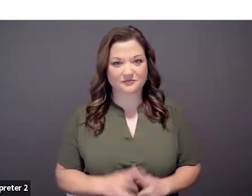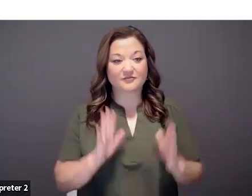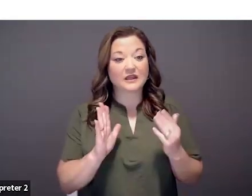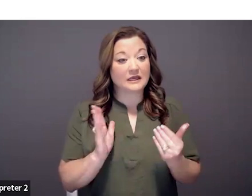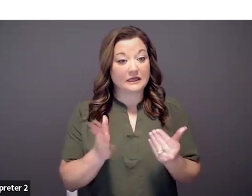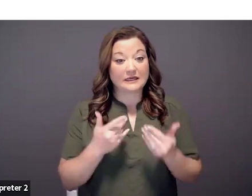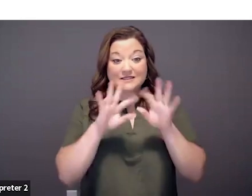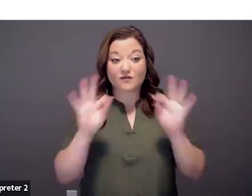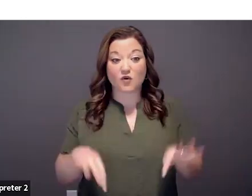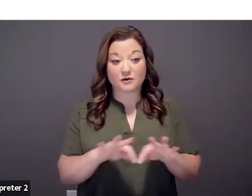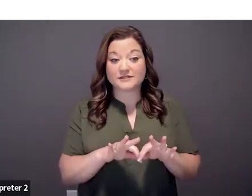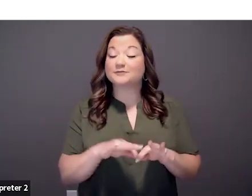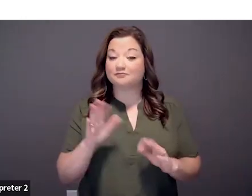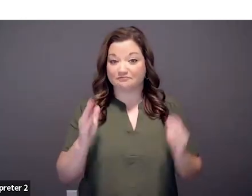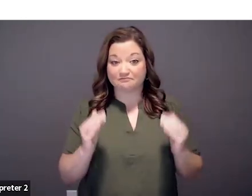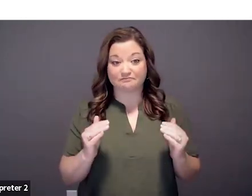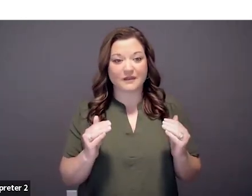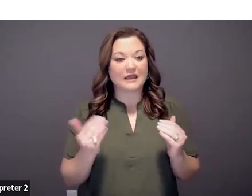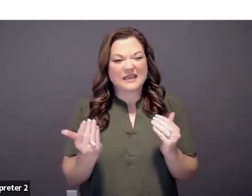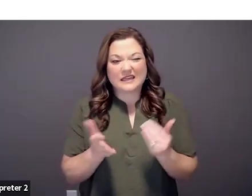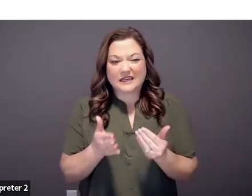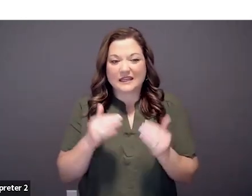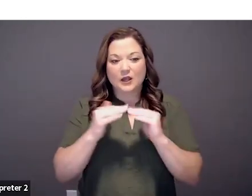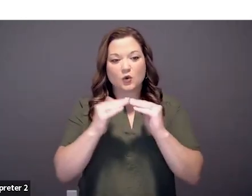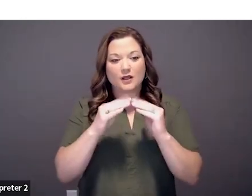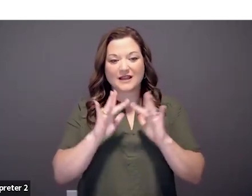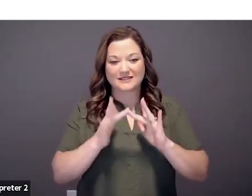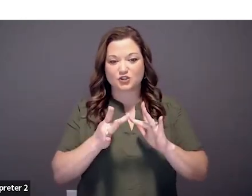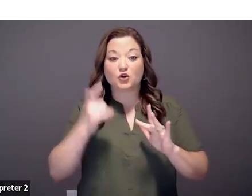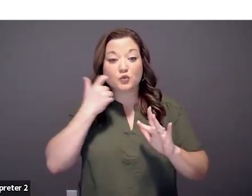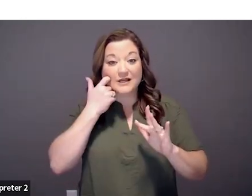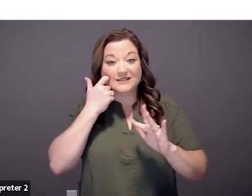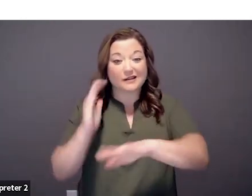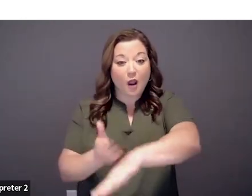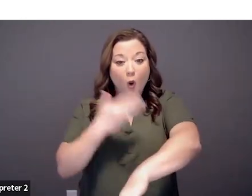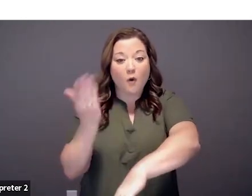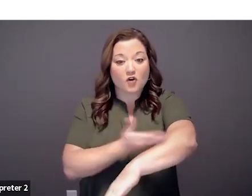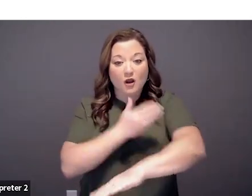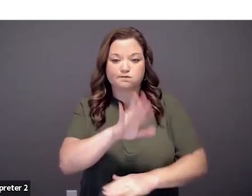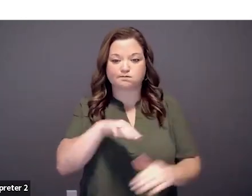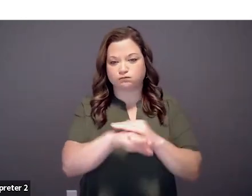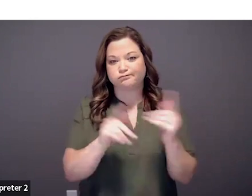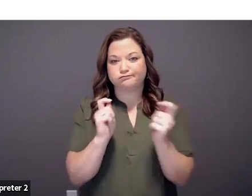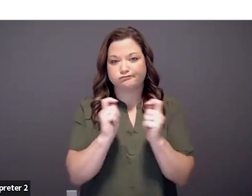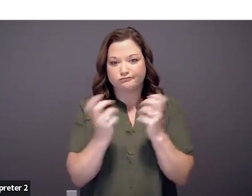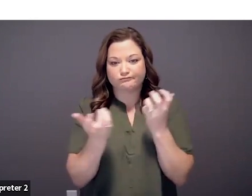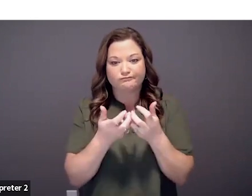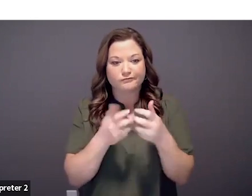their accessibility checker sign-up and purchase process. They eliminated a whole bunch of non-essential fields